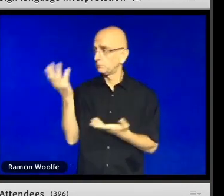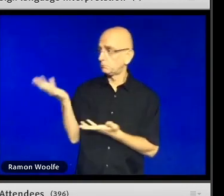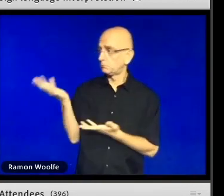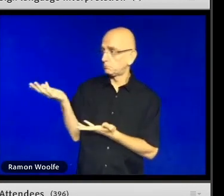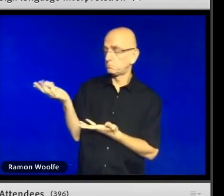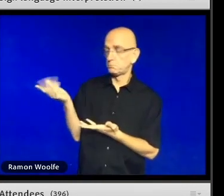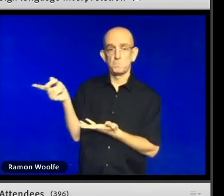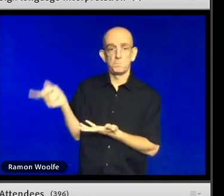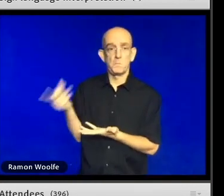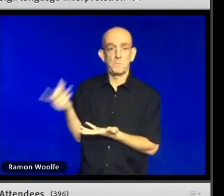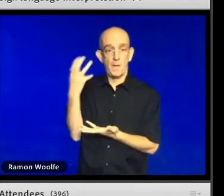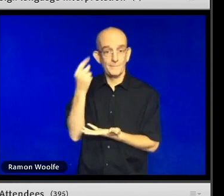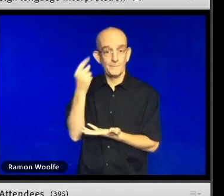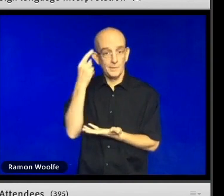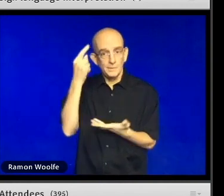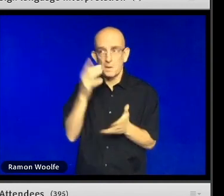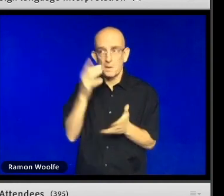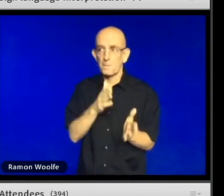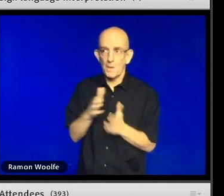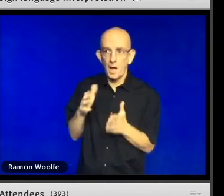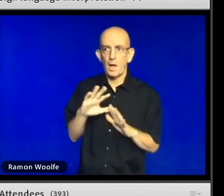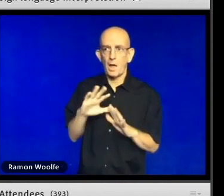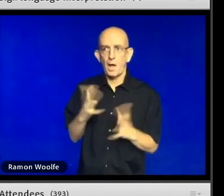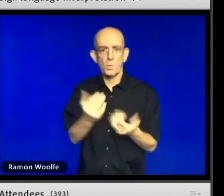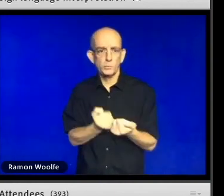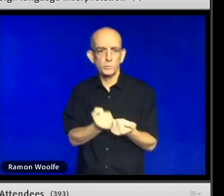plan international in Ghana. Could you please tell us about this work? Over to you.